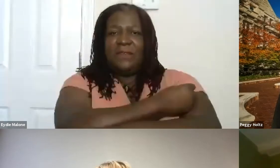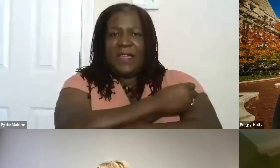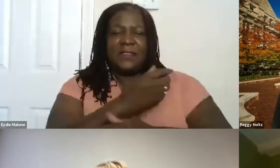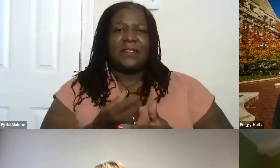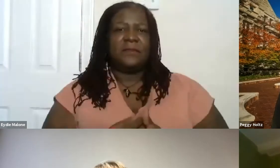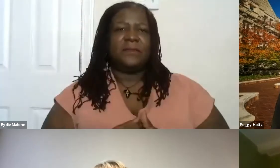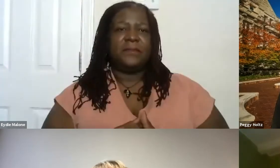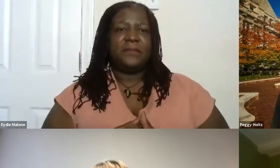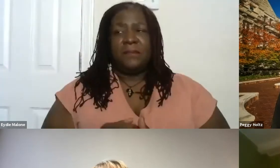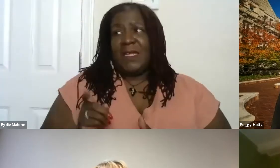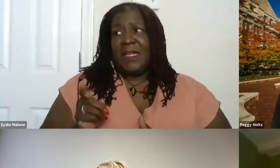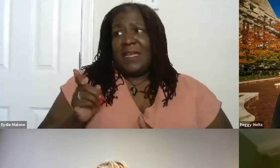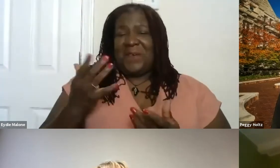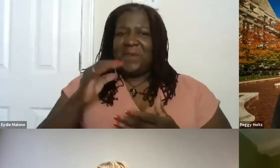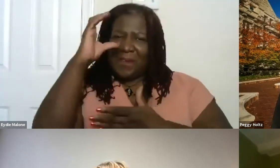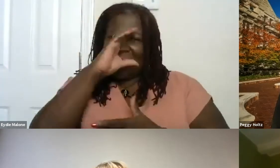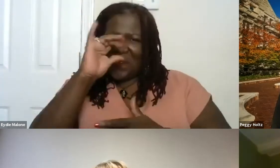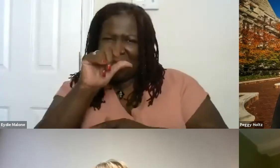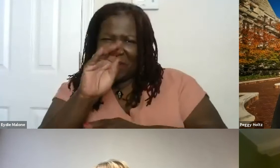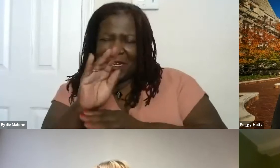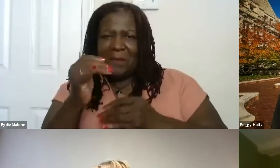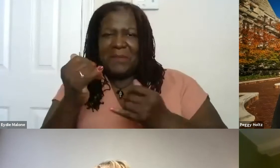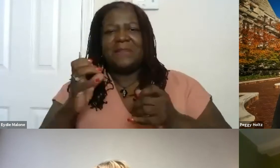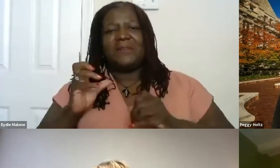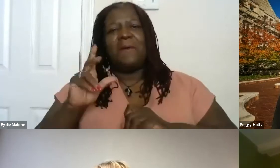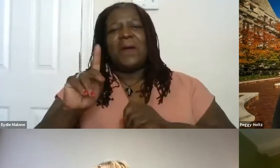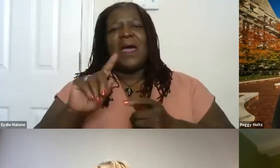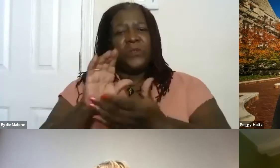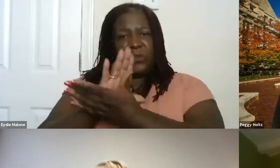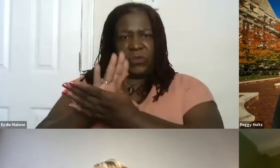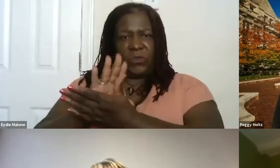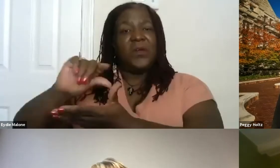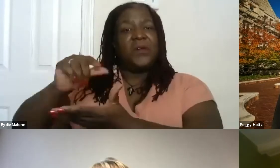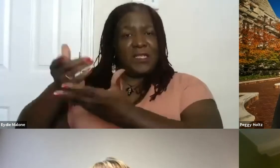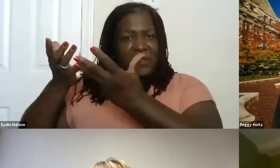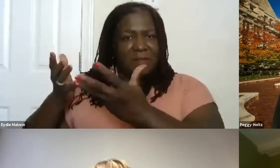he wanted to look for a job. So now he's returned to school. He graduated during the pandemic.